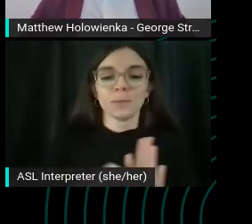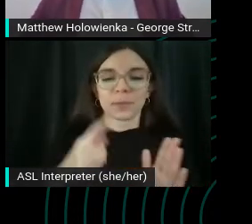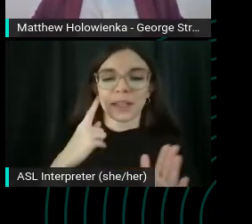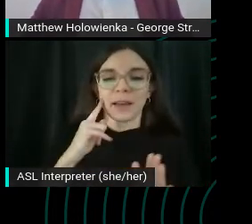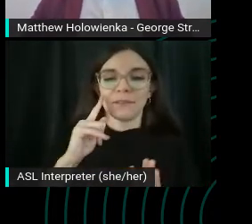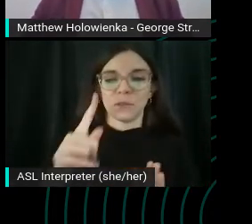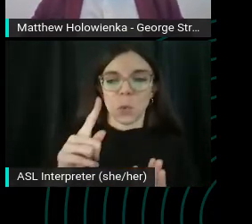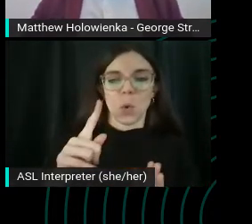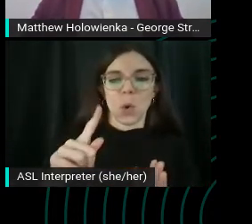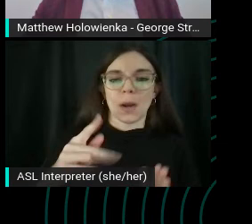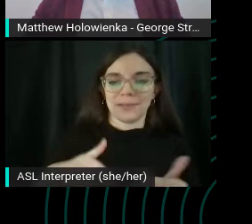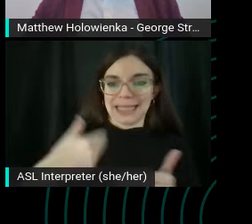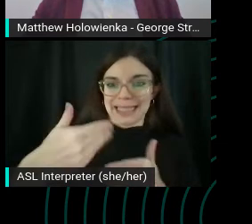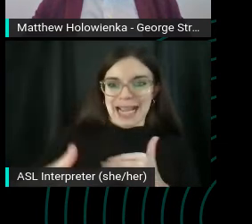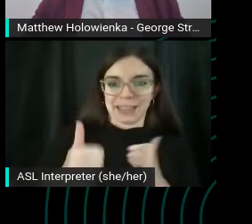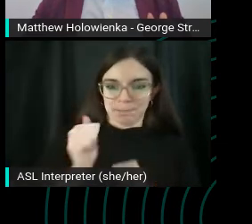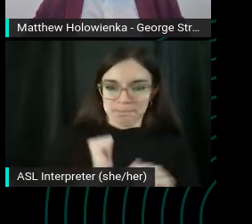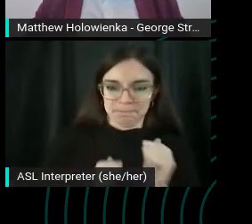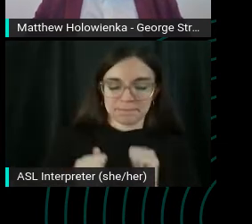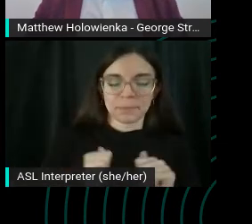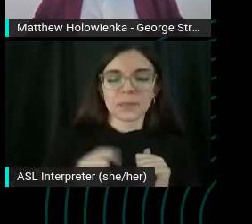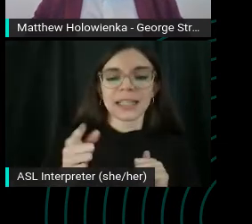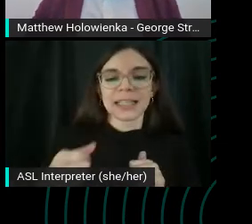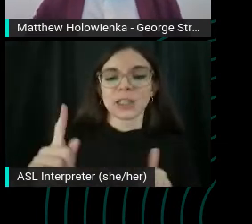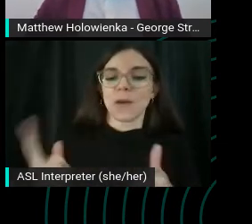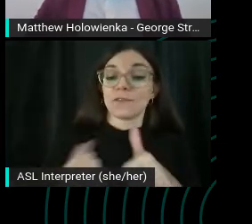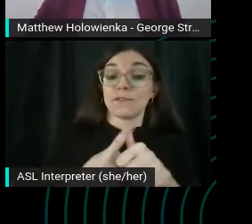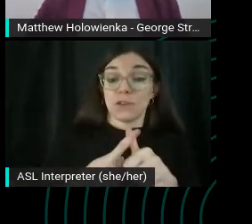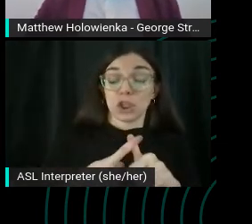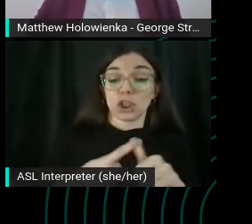and this was our first ever foray into TikTok at George Street Playhouse.